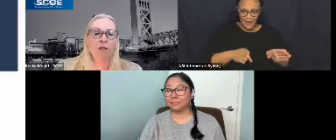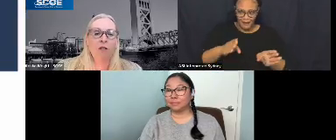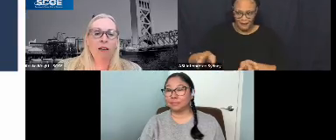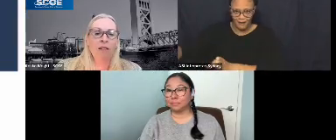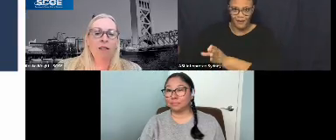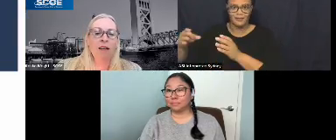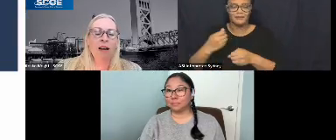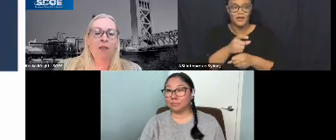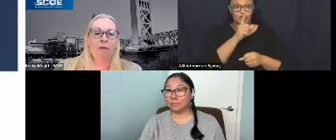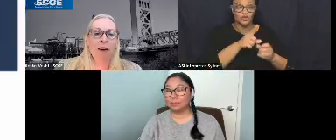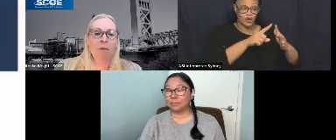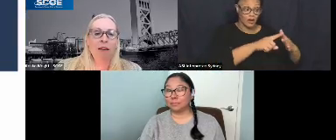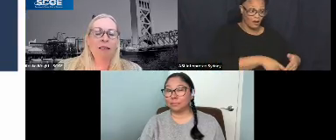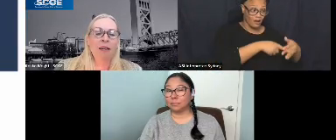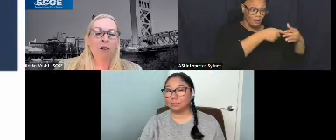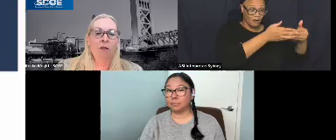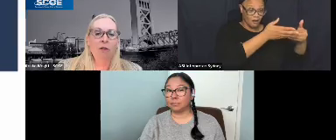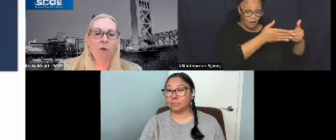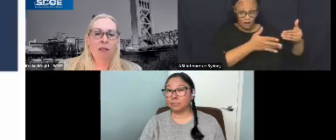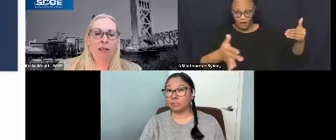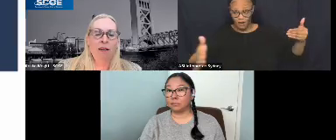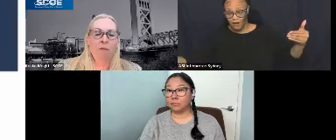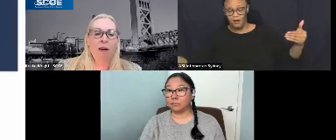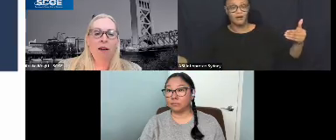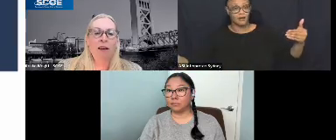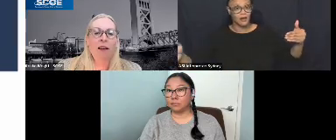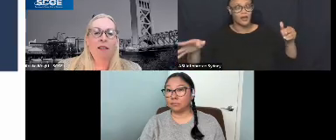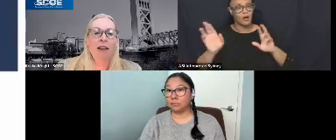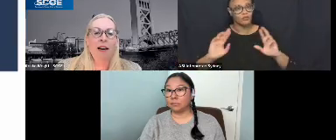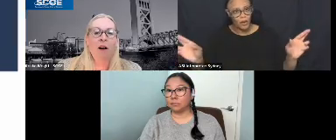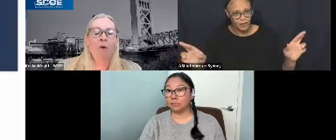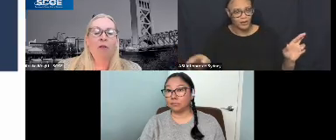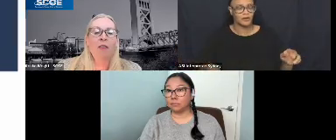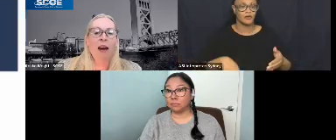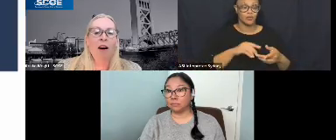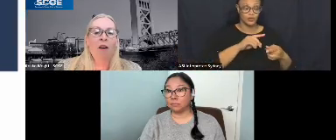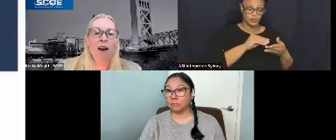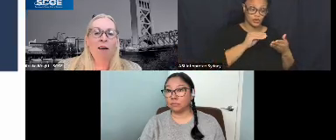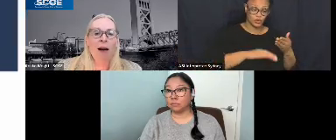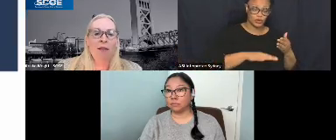when students and their families enter the school system, they know that they are on a